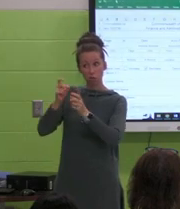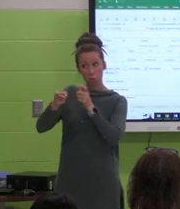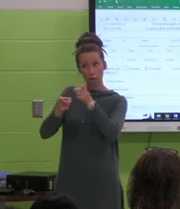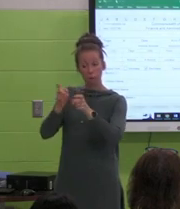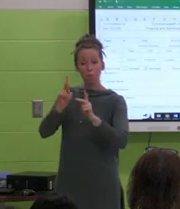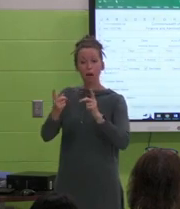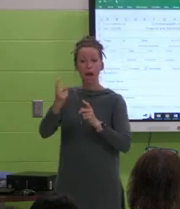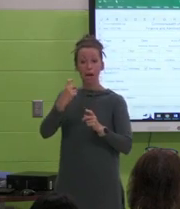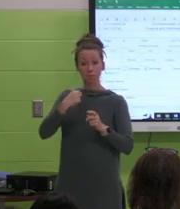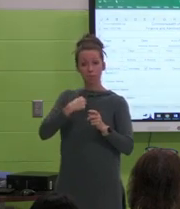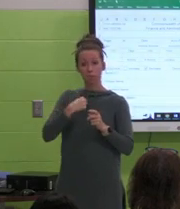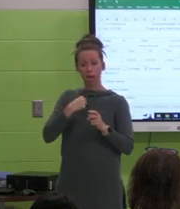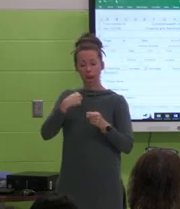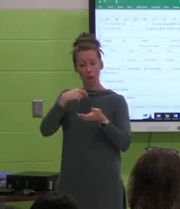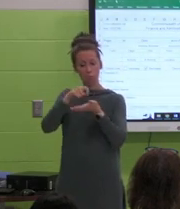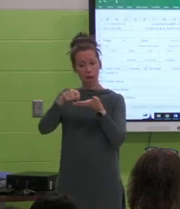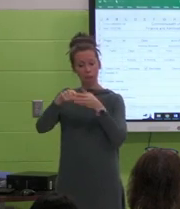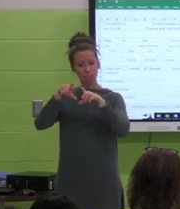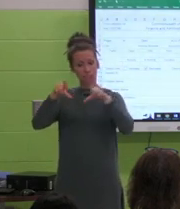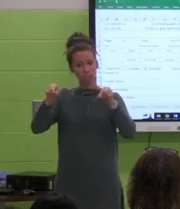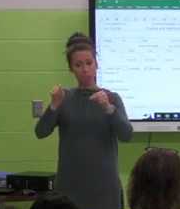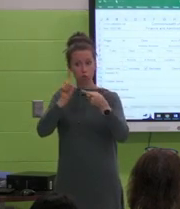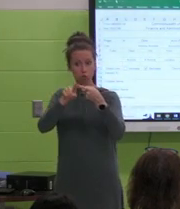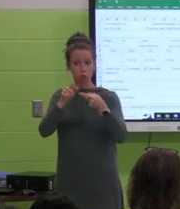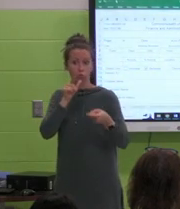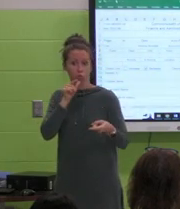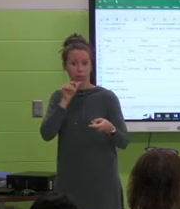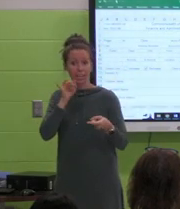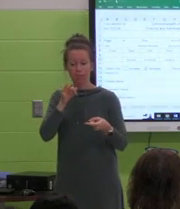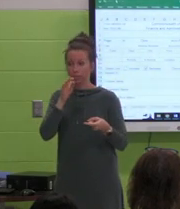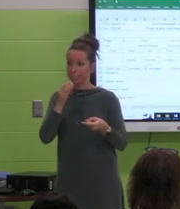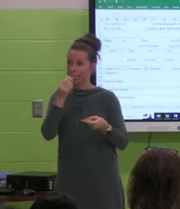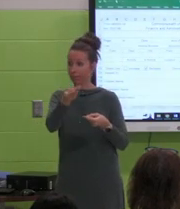who they need to write a check out to if they just wanted to come to the school in general